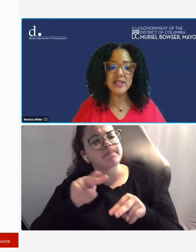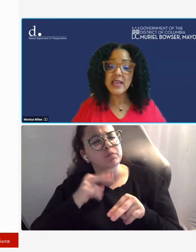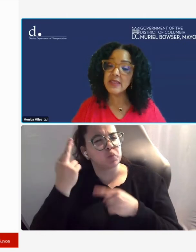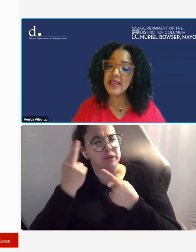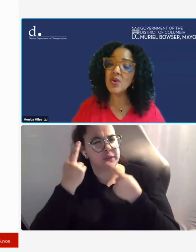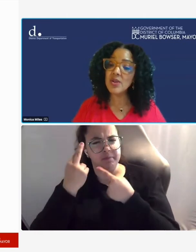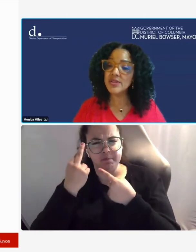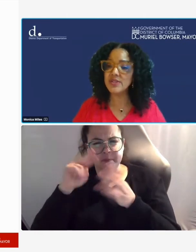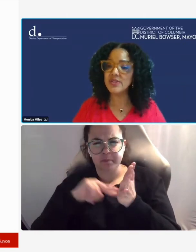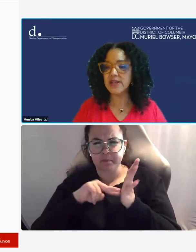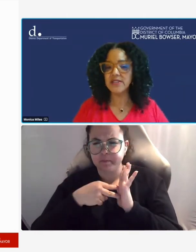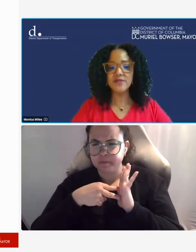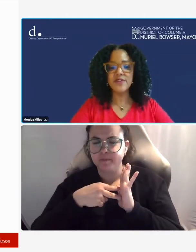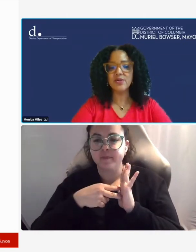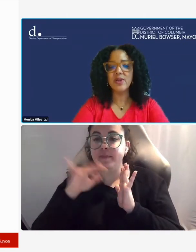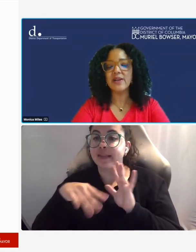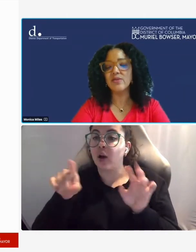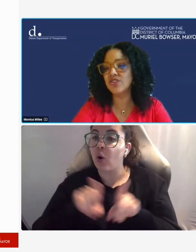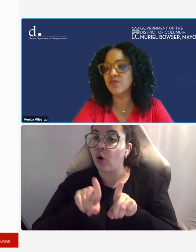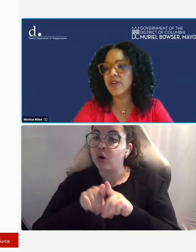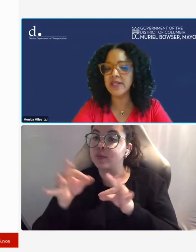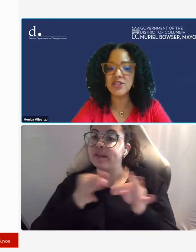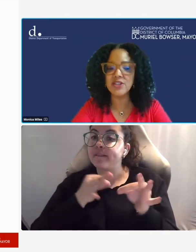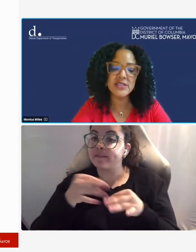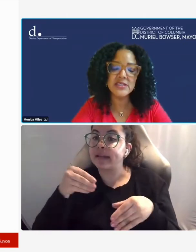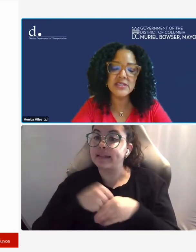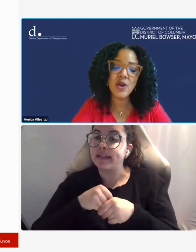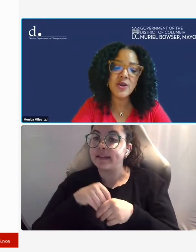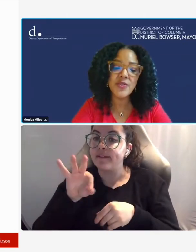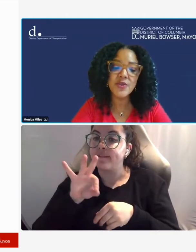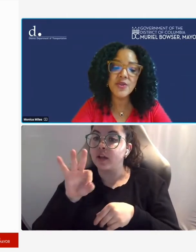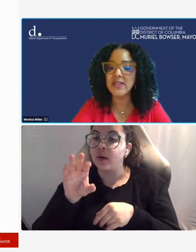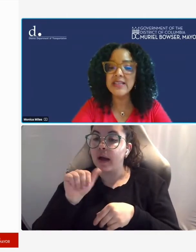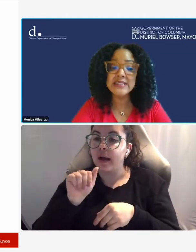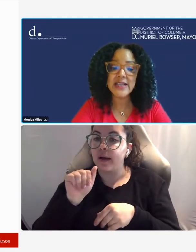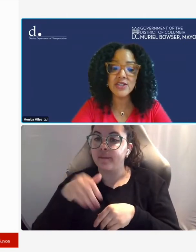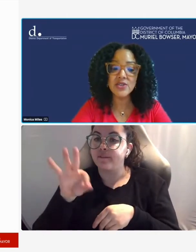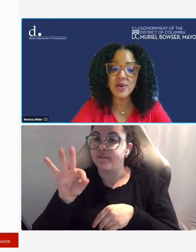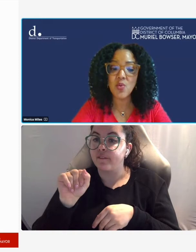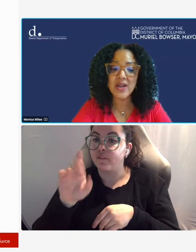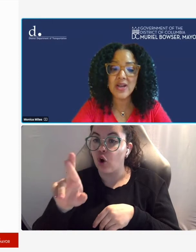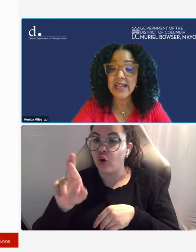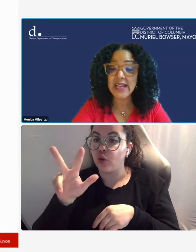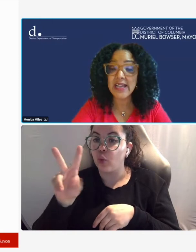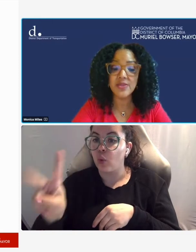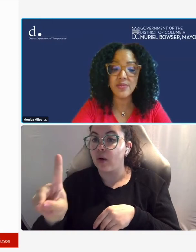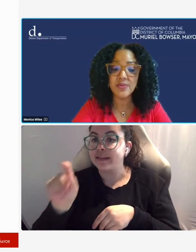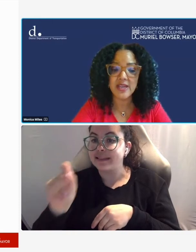and that's also defined in the federal acquisition regulations it's in bar 31.201-3